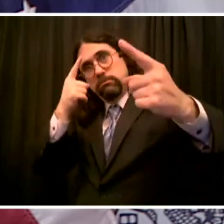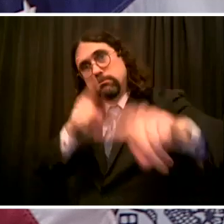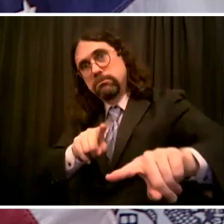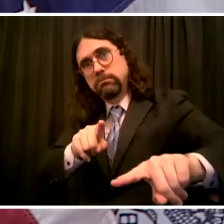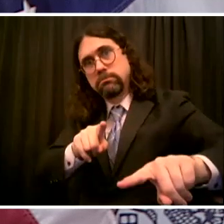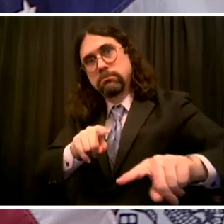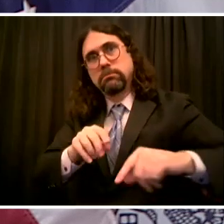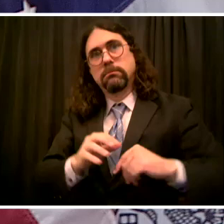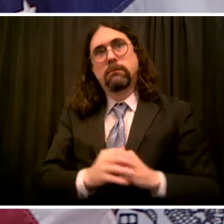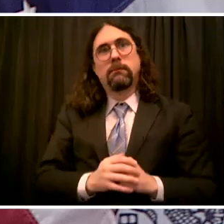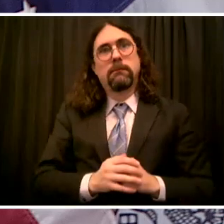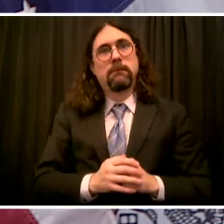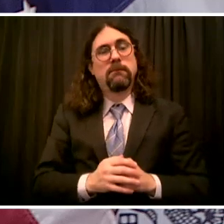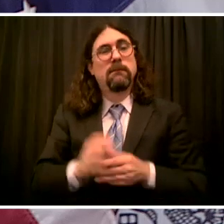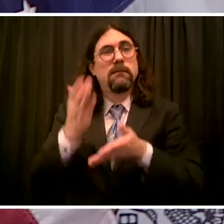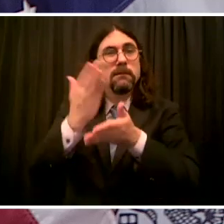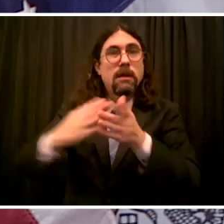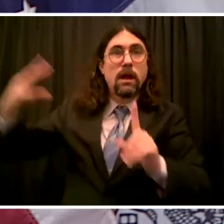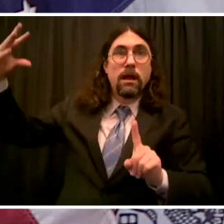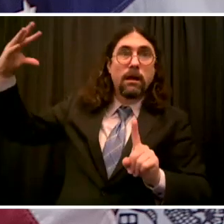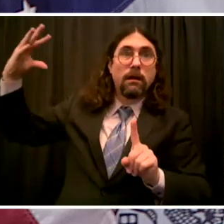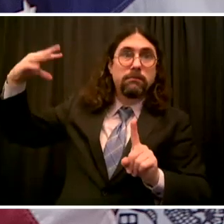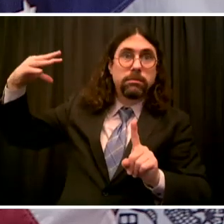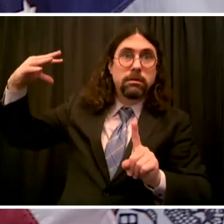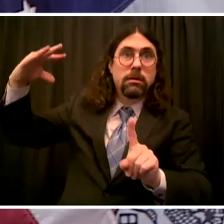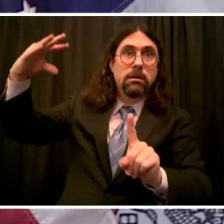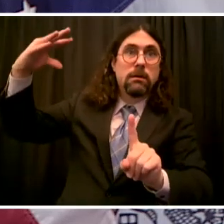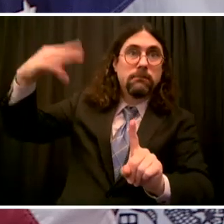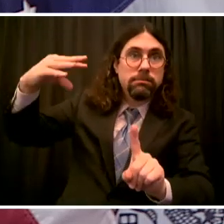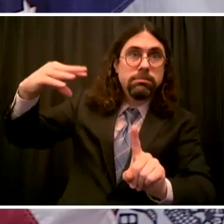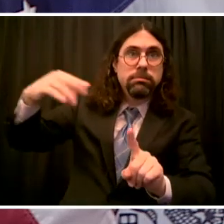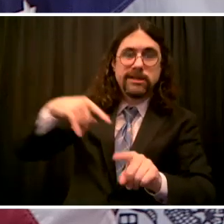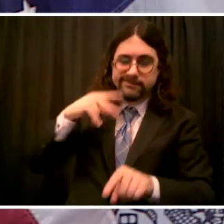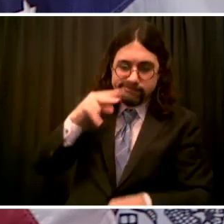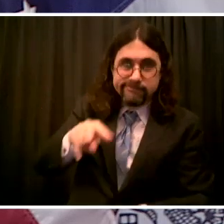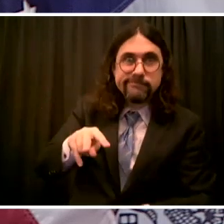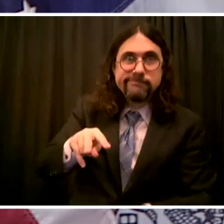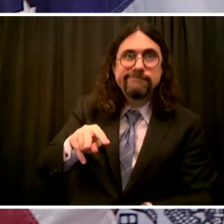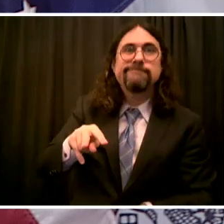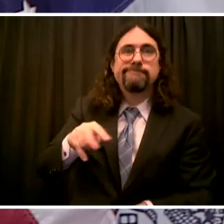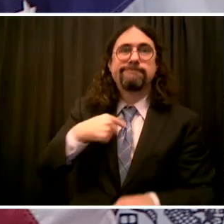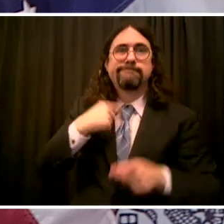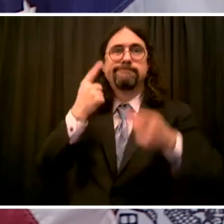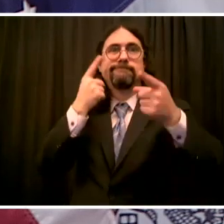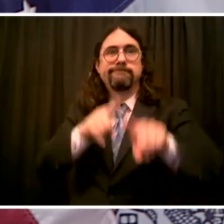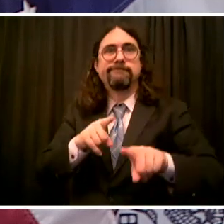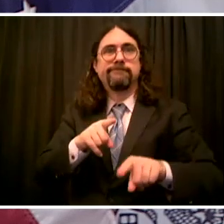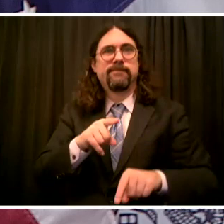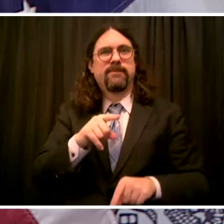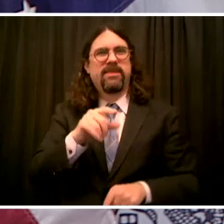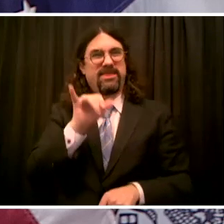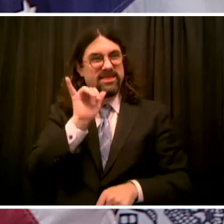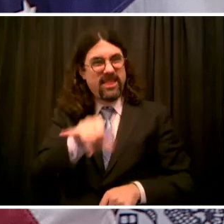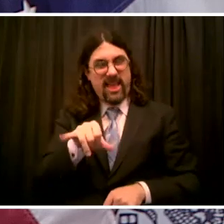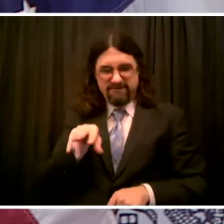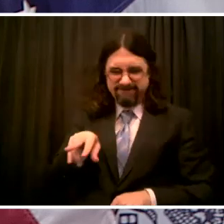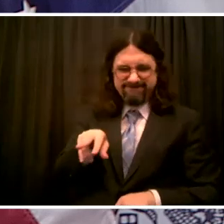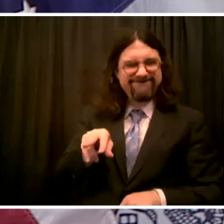KNOW, I THINK WE CAN ALL AREGE, WHAT WE' SVEEEN ON SOME OF THOSE INDIVIDUALS IS